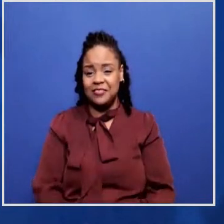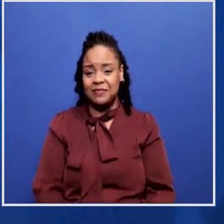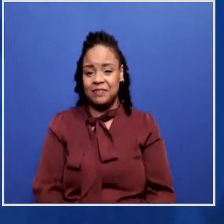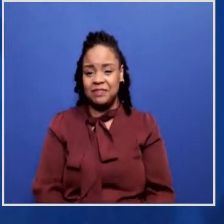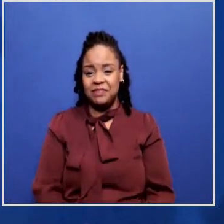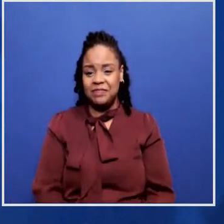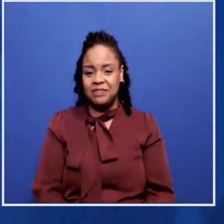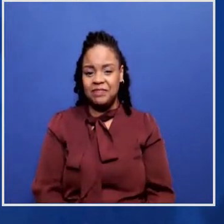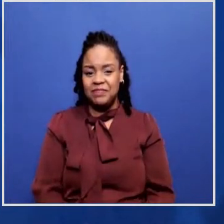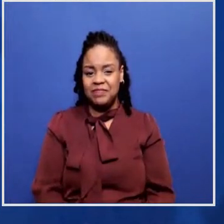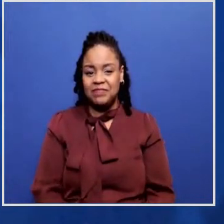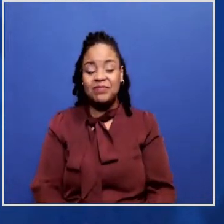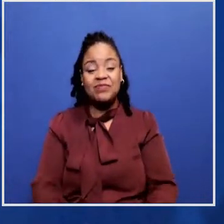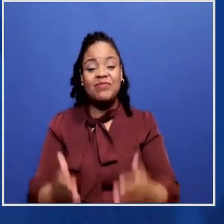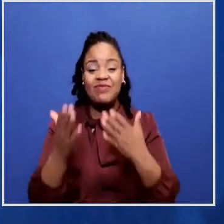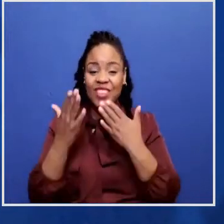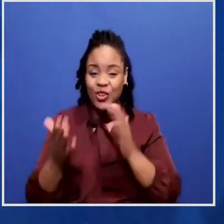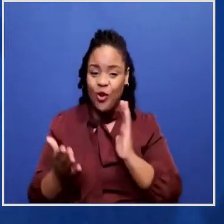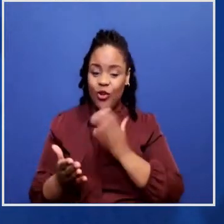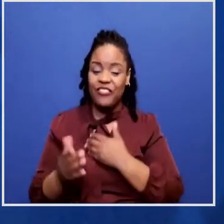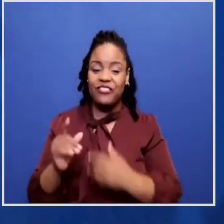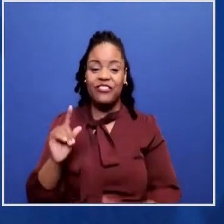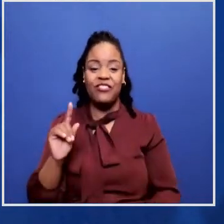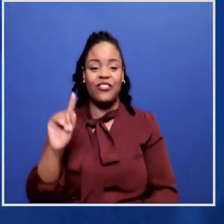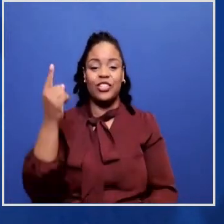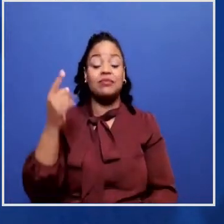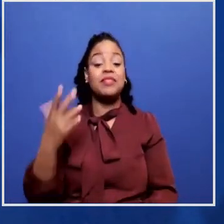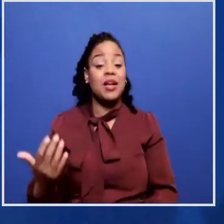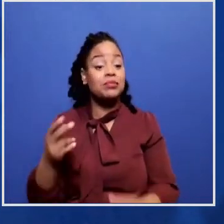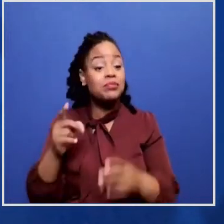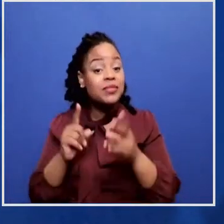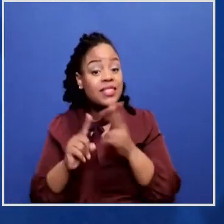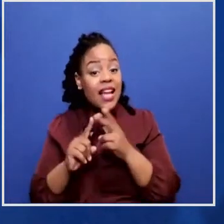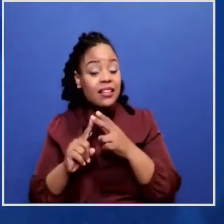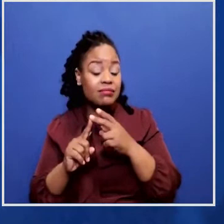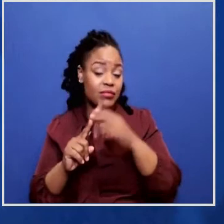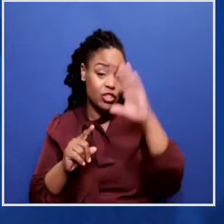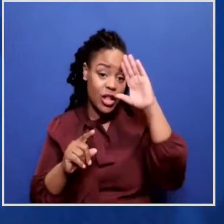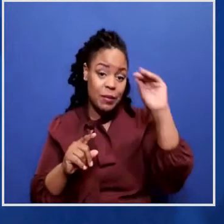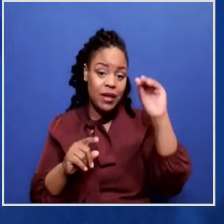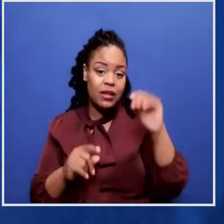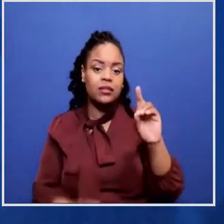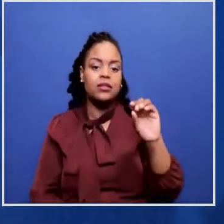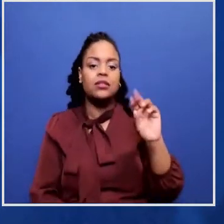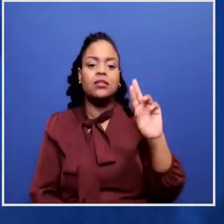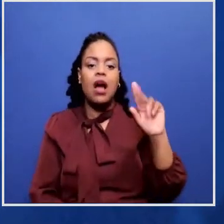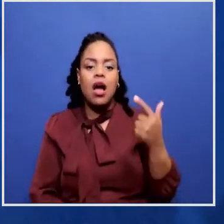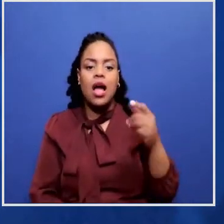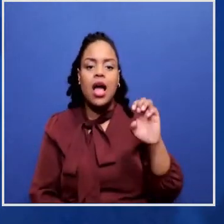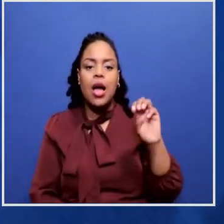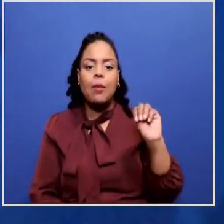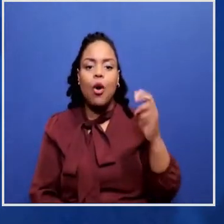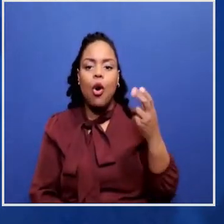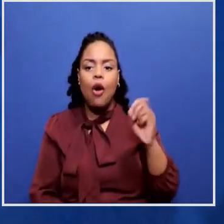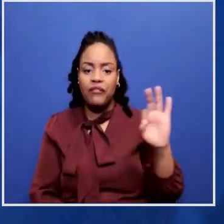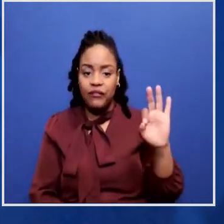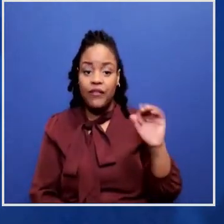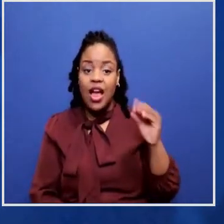SERVE. THANK YOU TO OUR FIRST